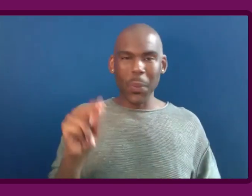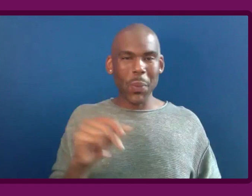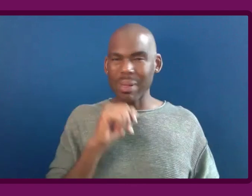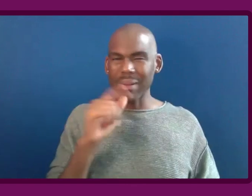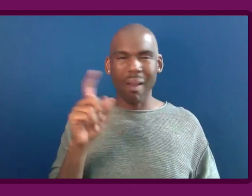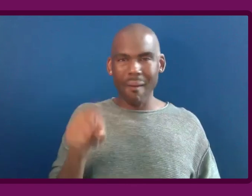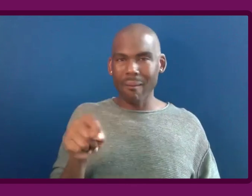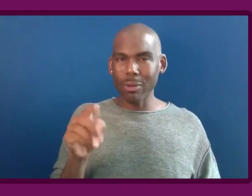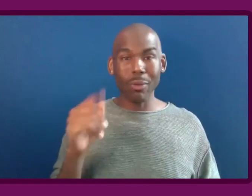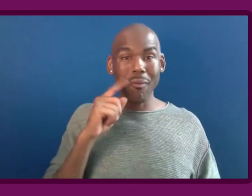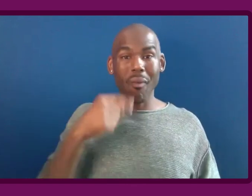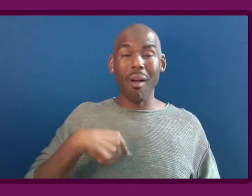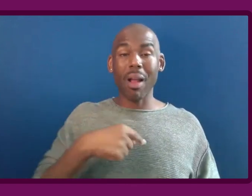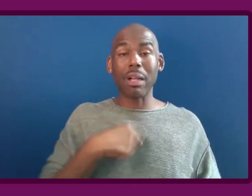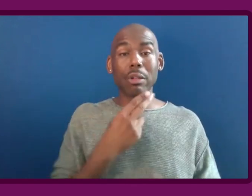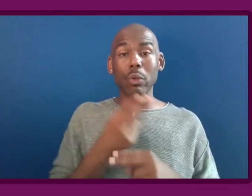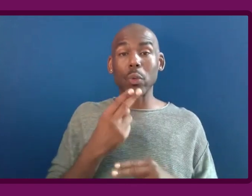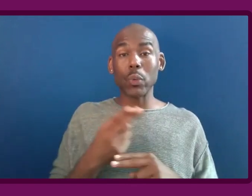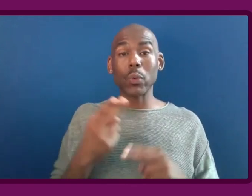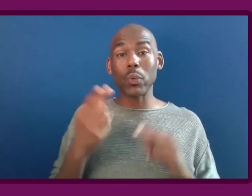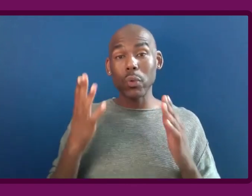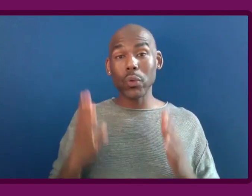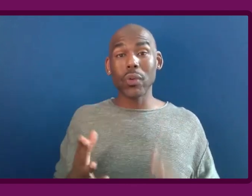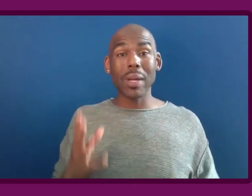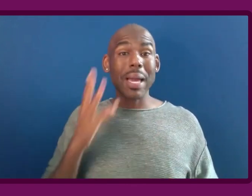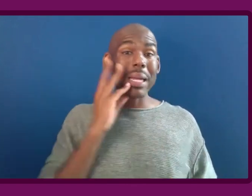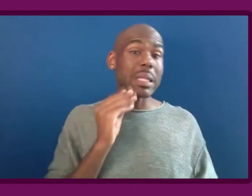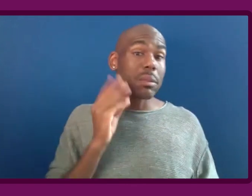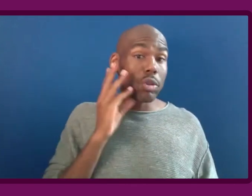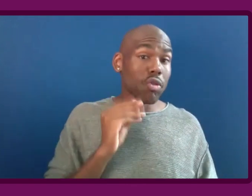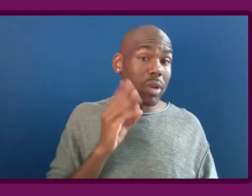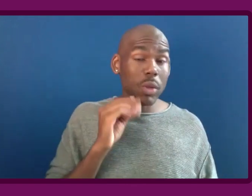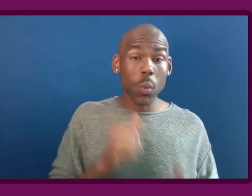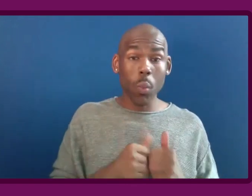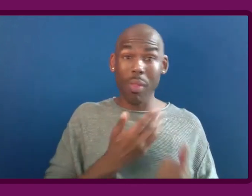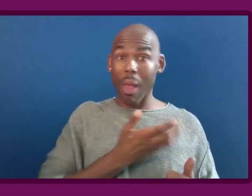opportunity and a responsibility to transform the world and to teach the world new stories.